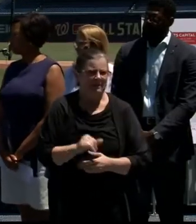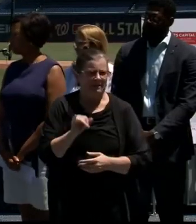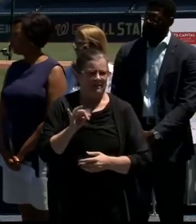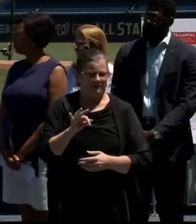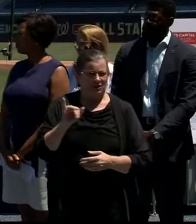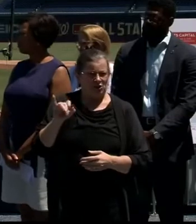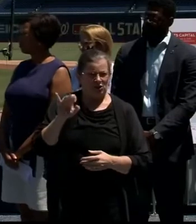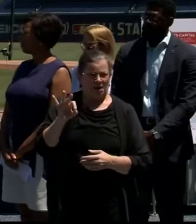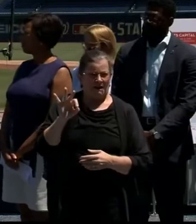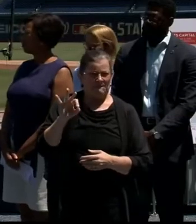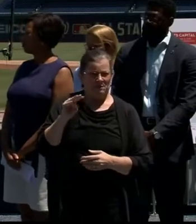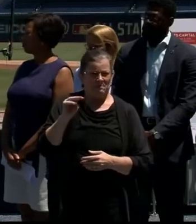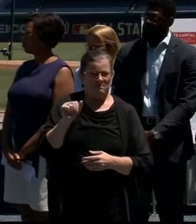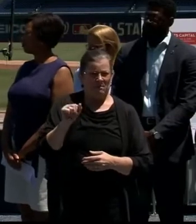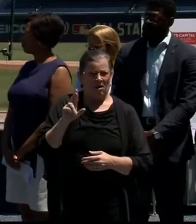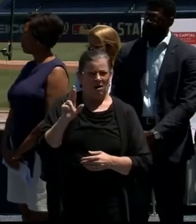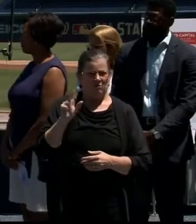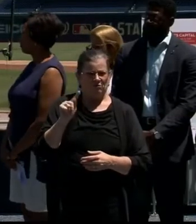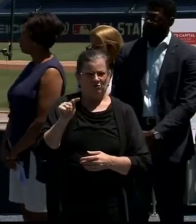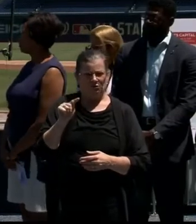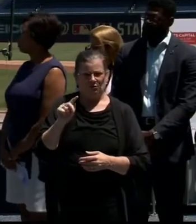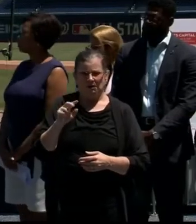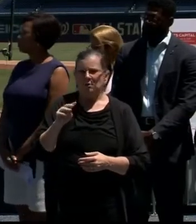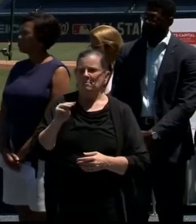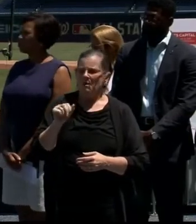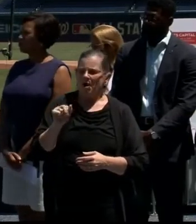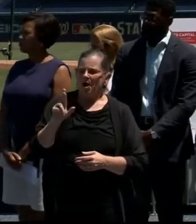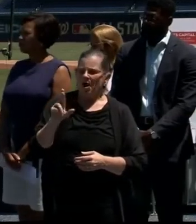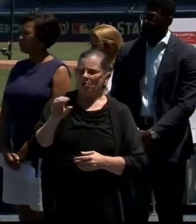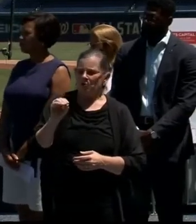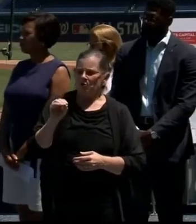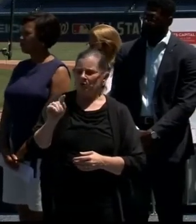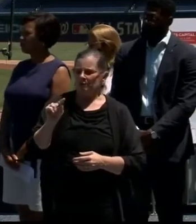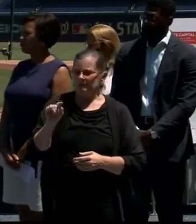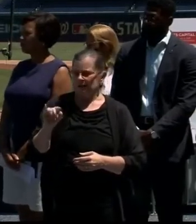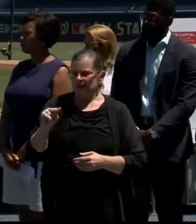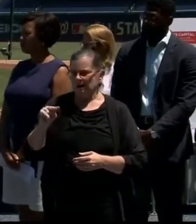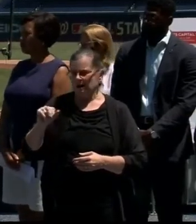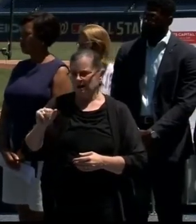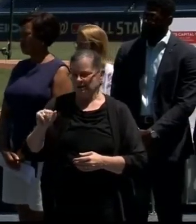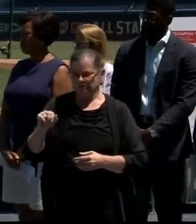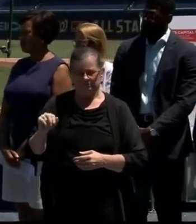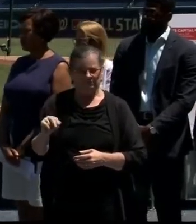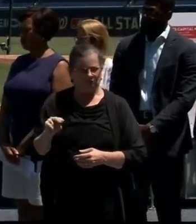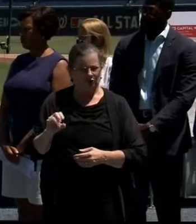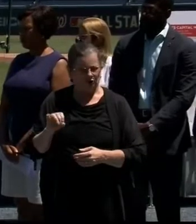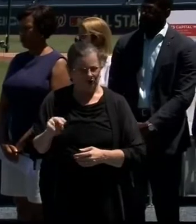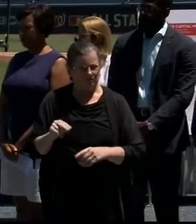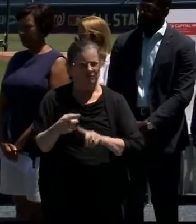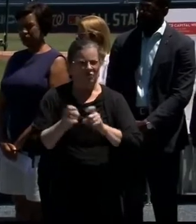TRANSPORTATION AROUND THE CITY DURING ALL-STAR WEEK. JEFF?